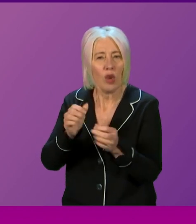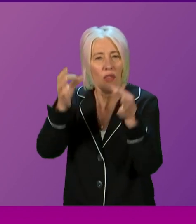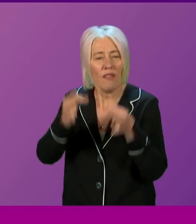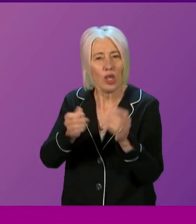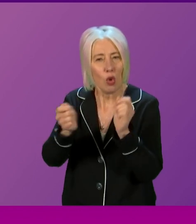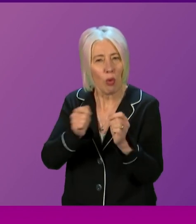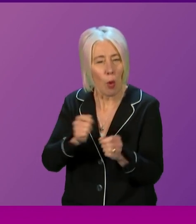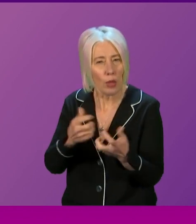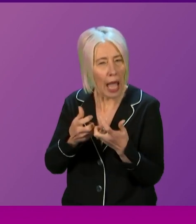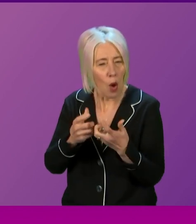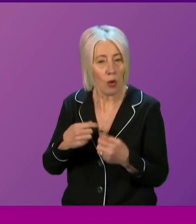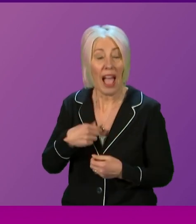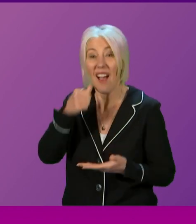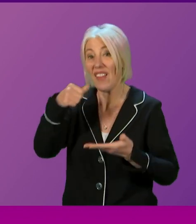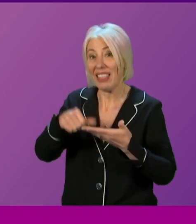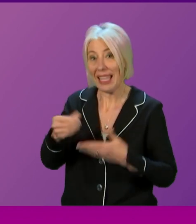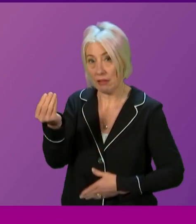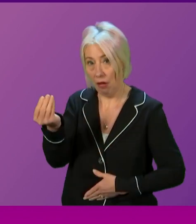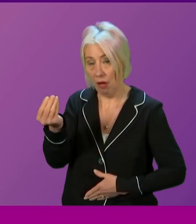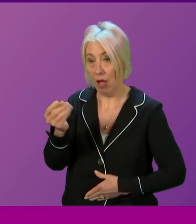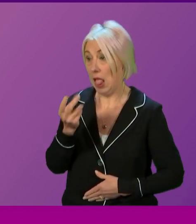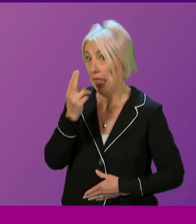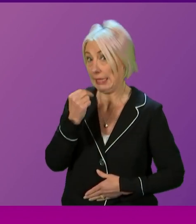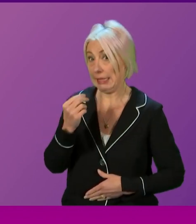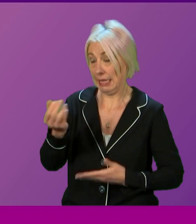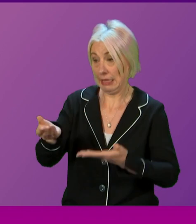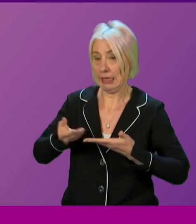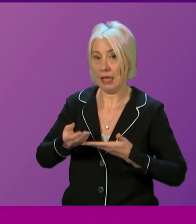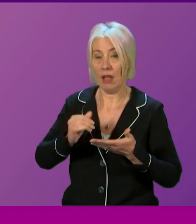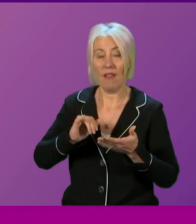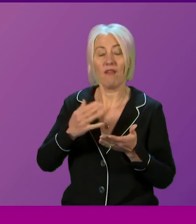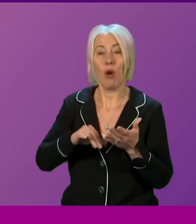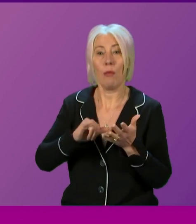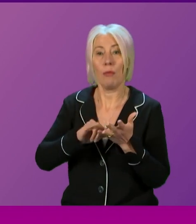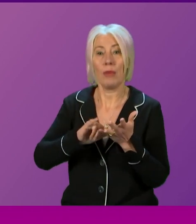I have here a letter that I received last night from Sir Robert Chote, who is the chair